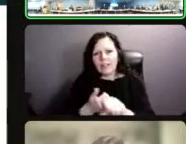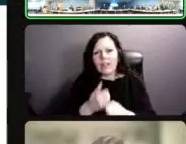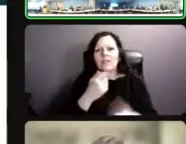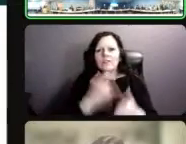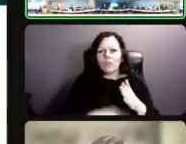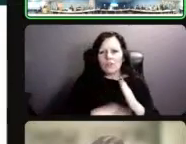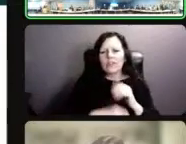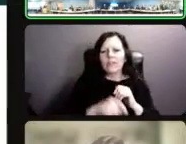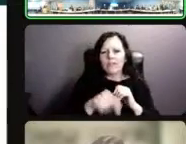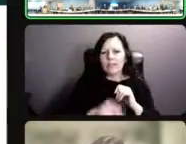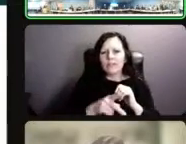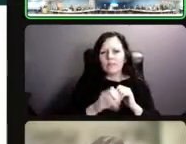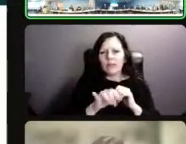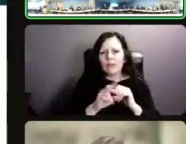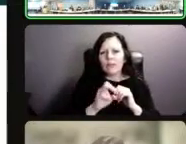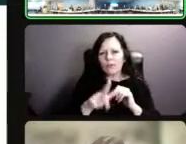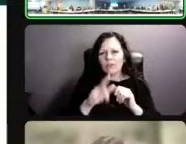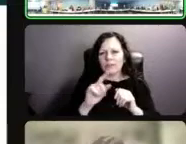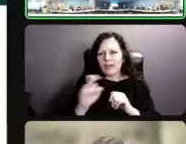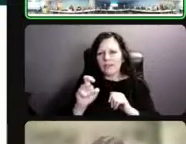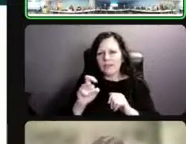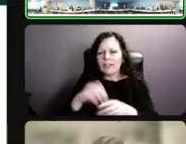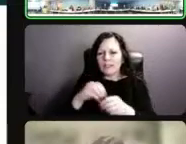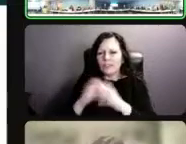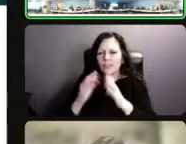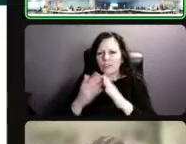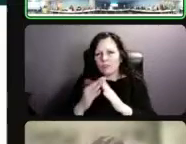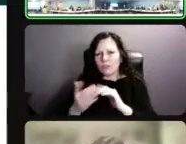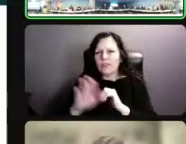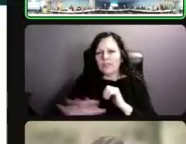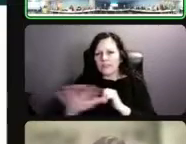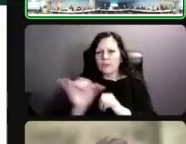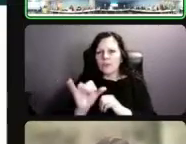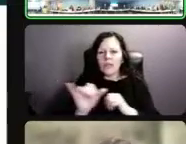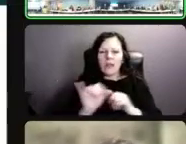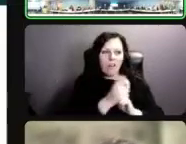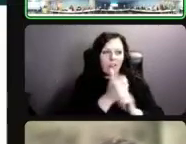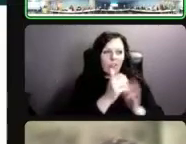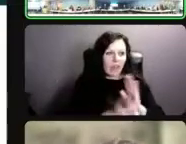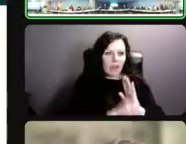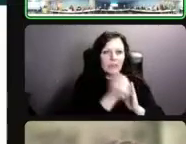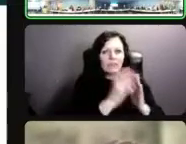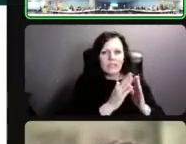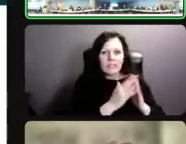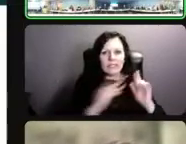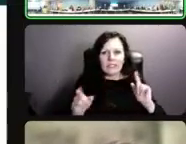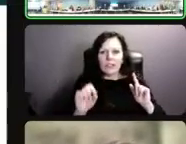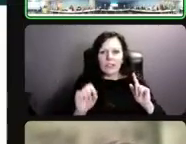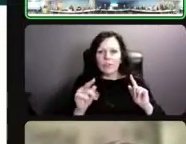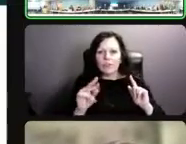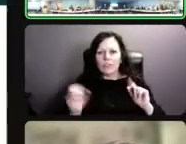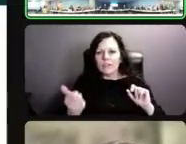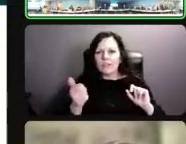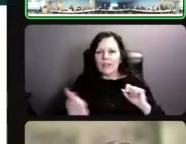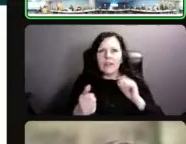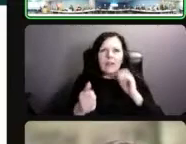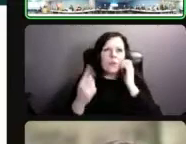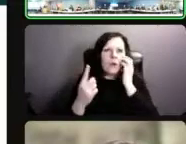ONE OF THOSE TWO CITIES